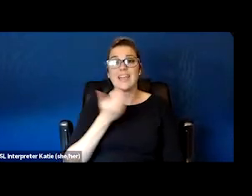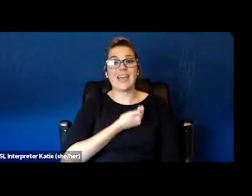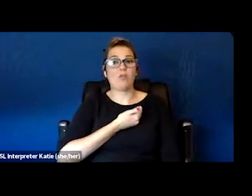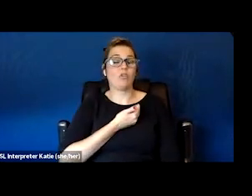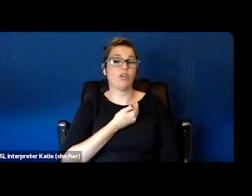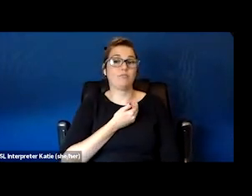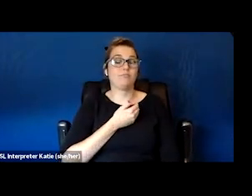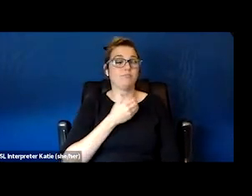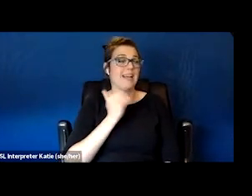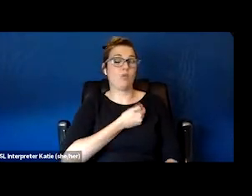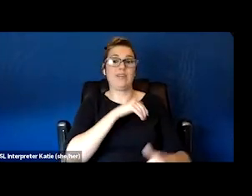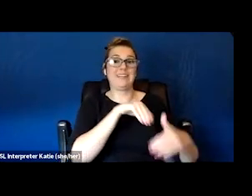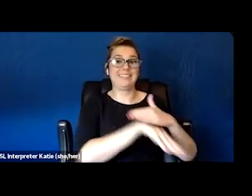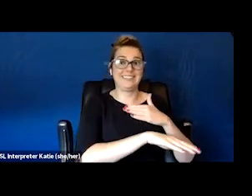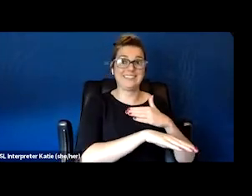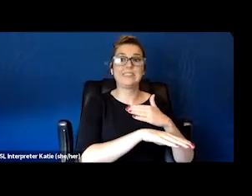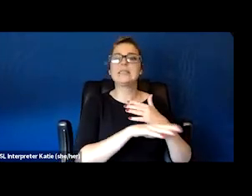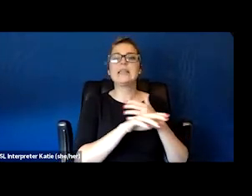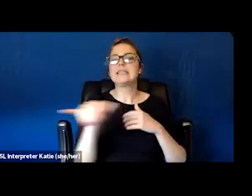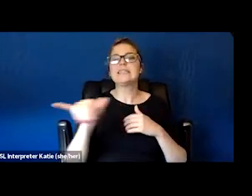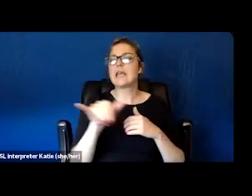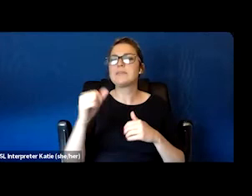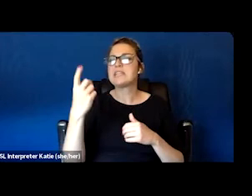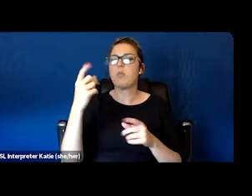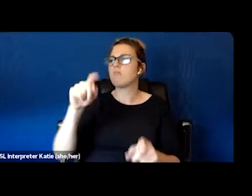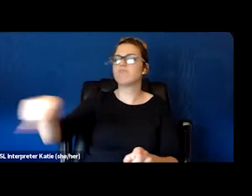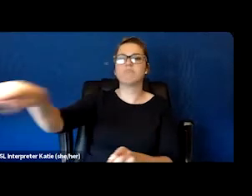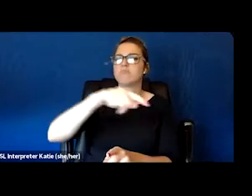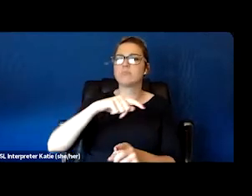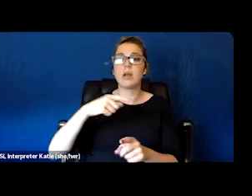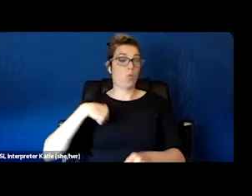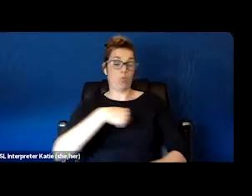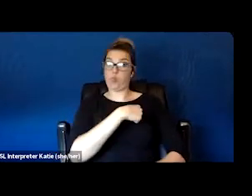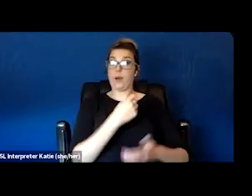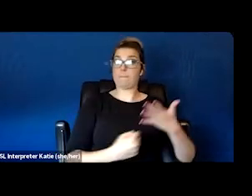we access their system just like anyone else would. We try to make a conscious effort of not making, you know,